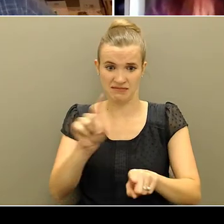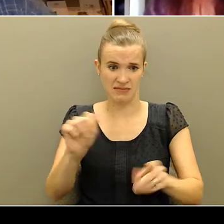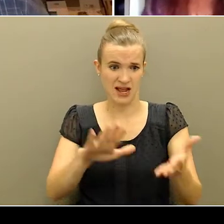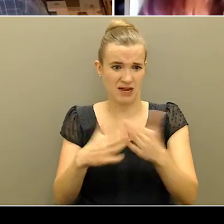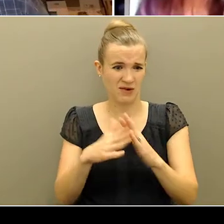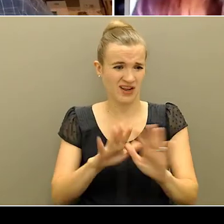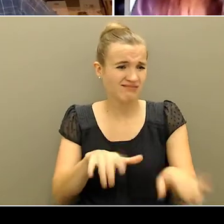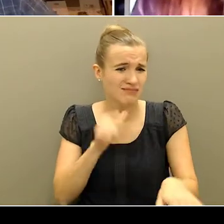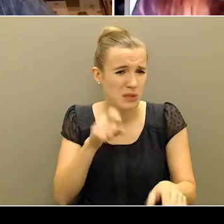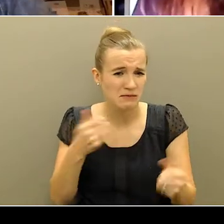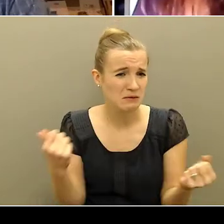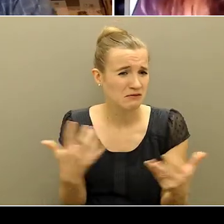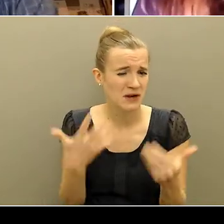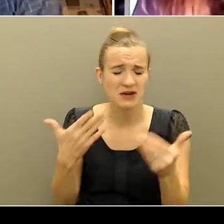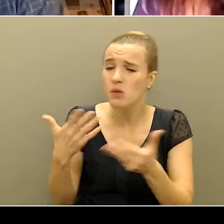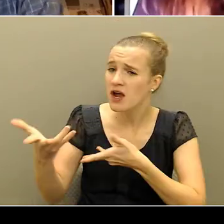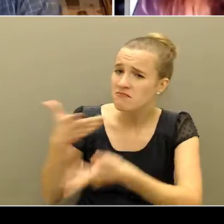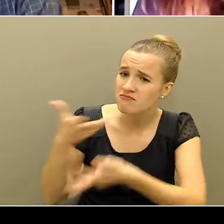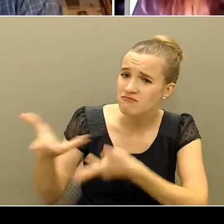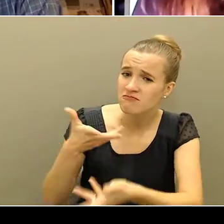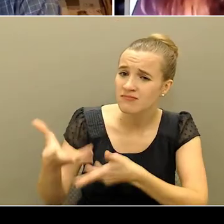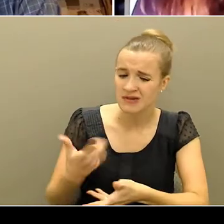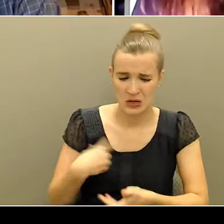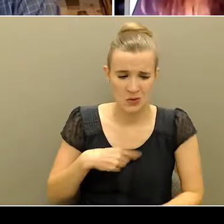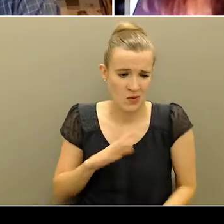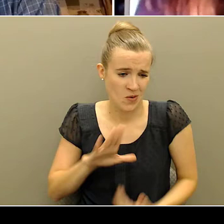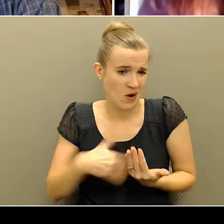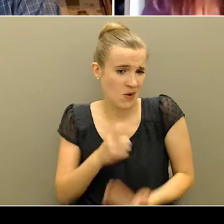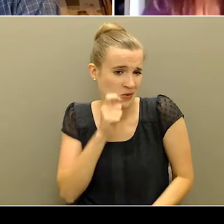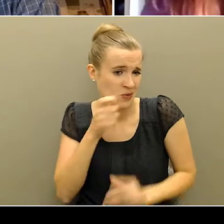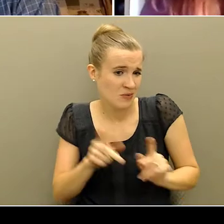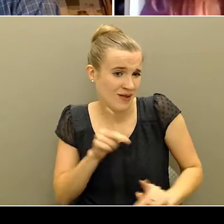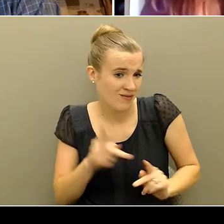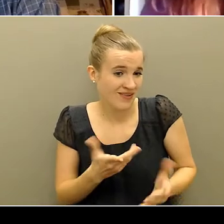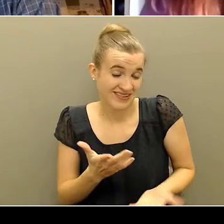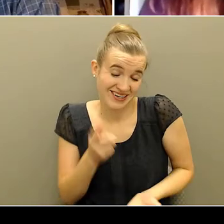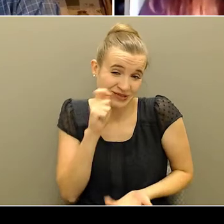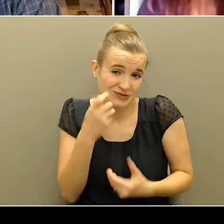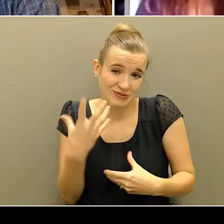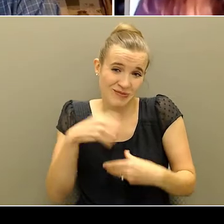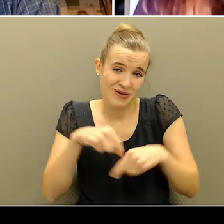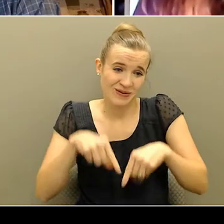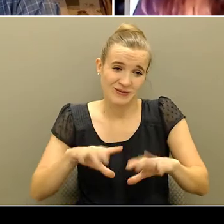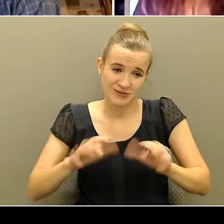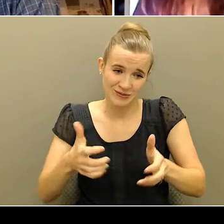of. There are Disabled Sports USA is a good organization, you know, and they